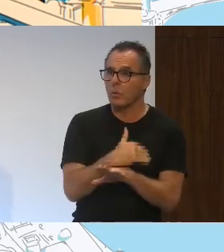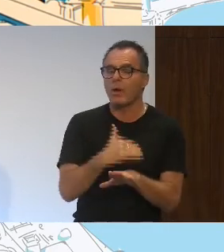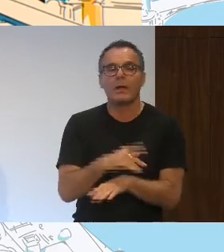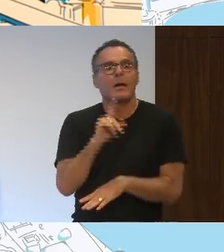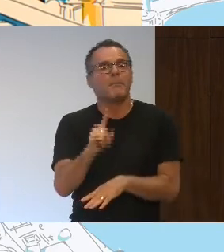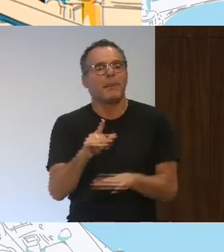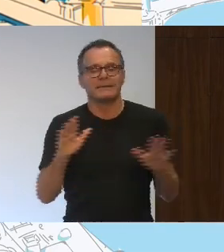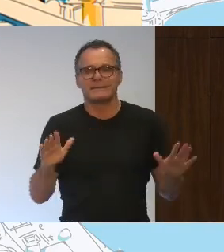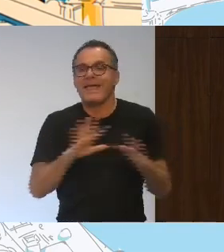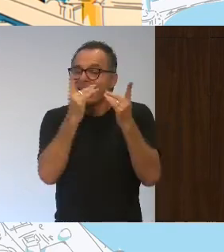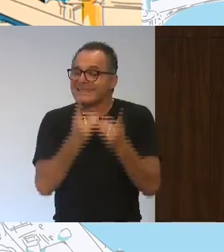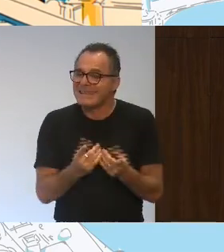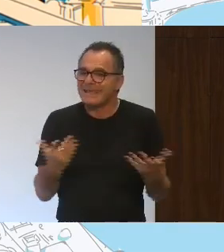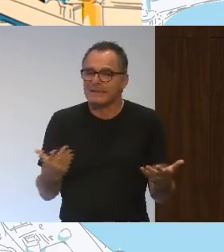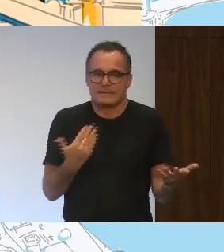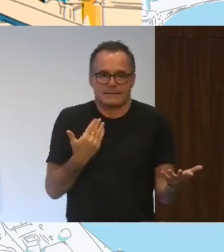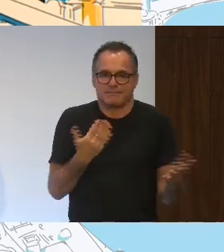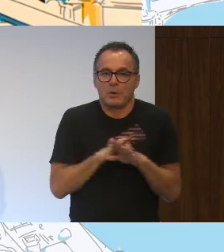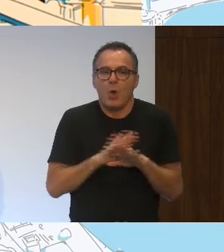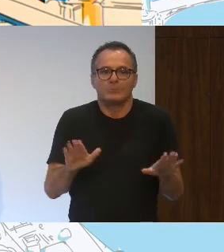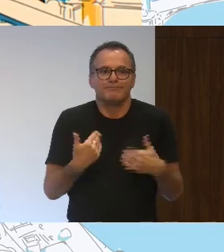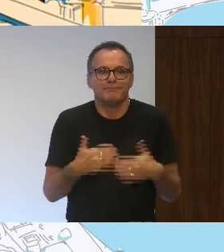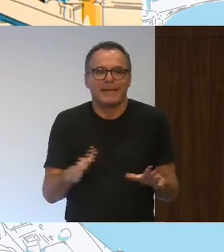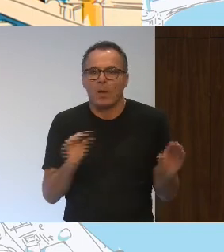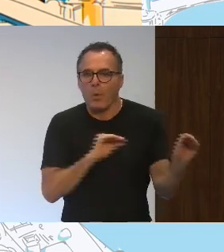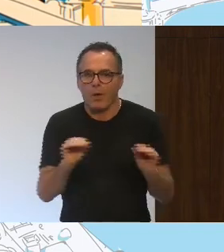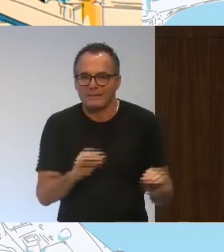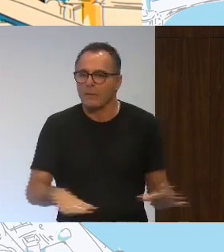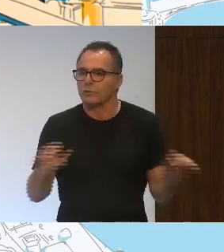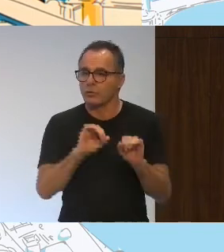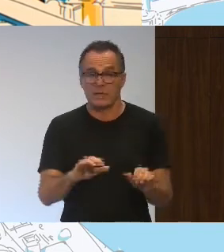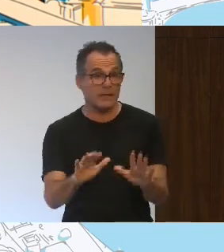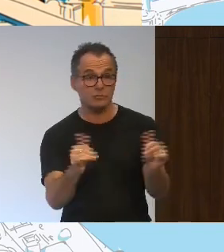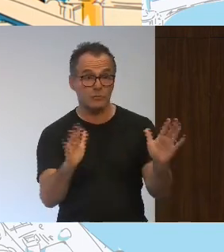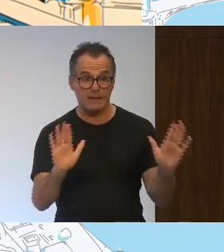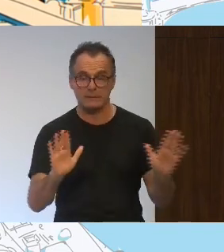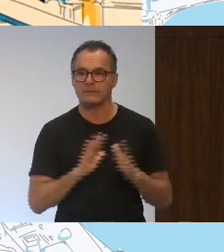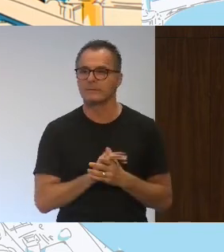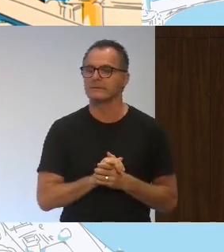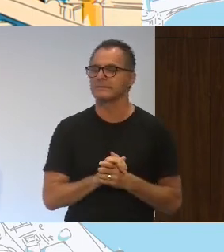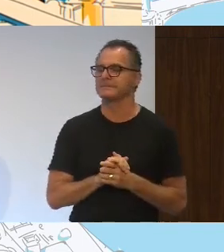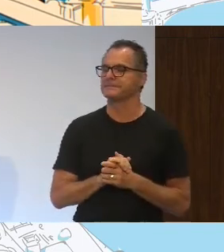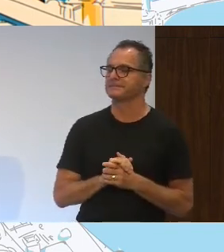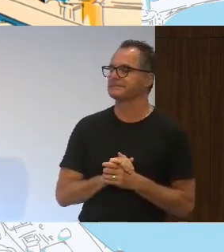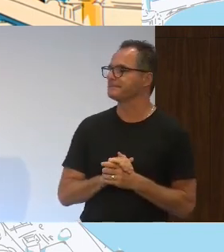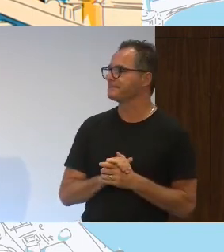There are things about these things haven't worked out yet, which is great. So they're they're all they’re